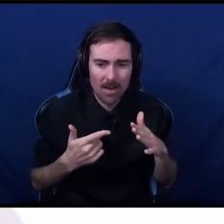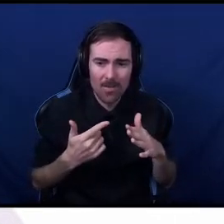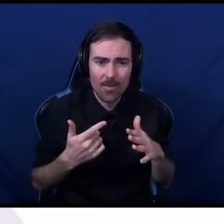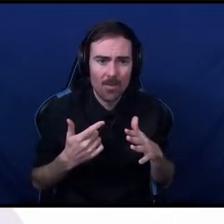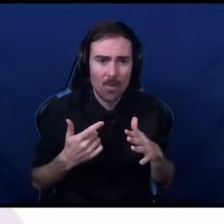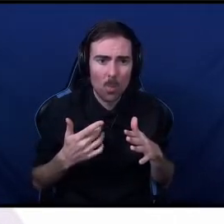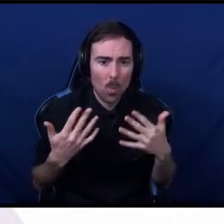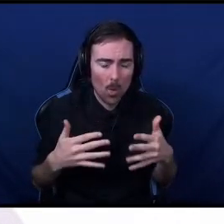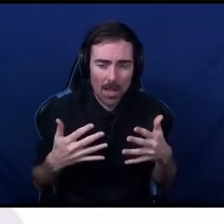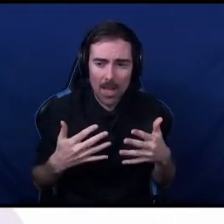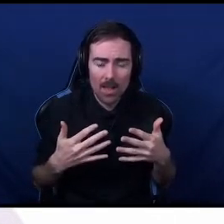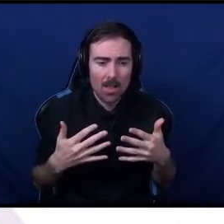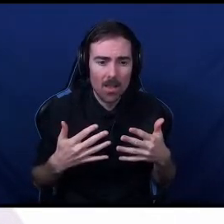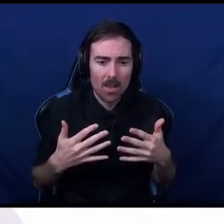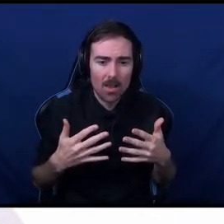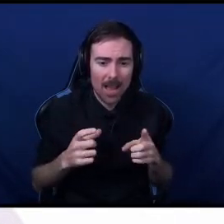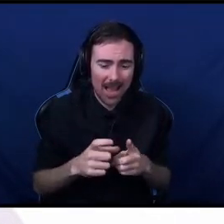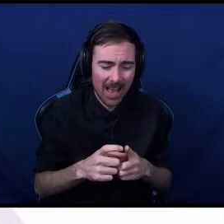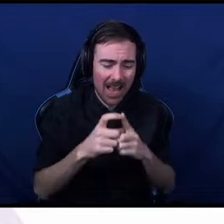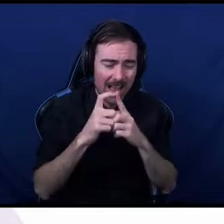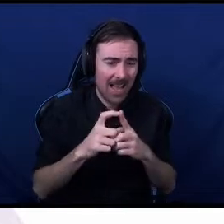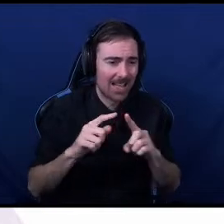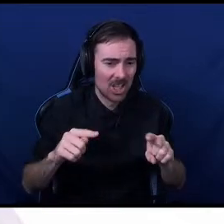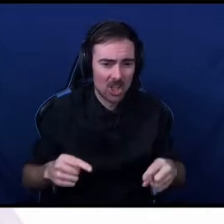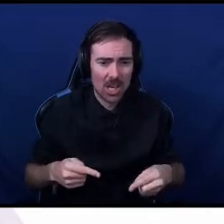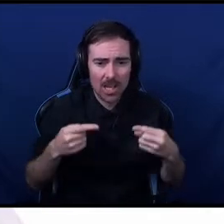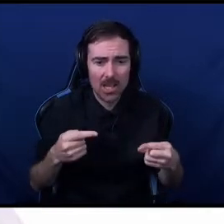philosophical and physical challenges before us. And if we